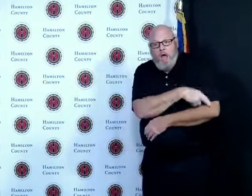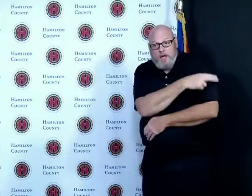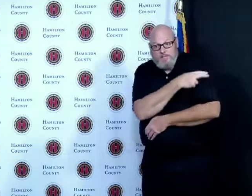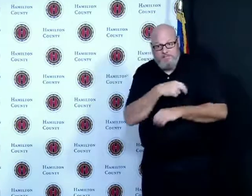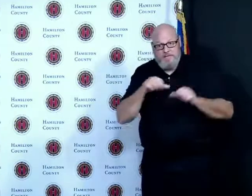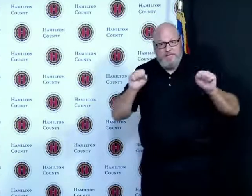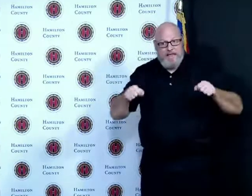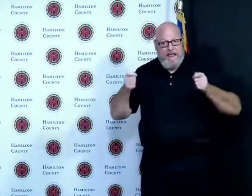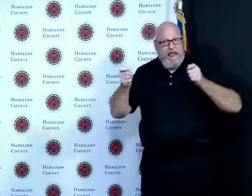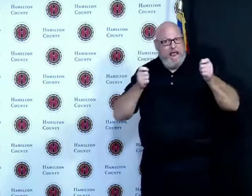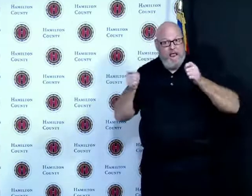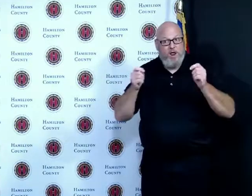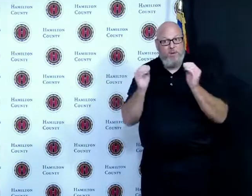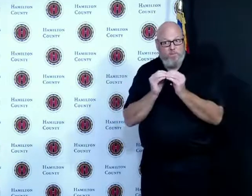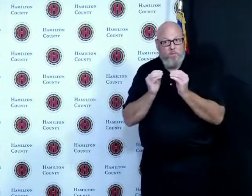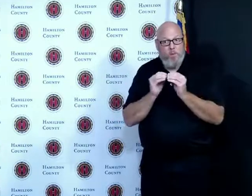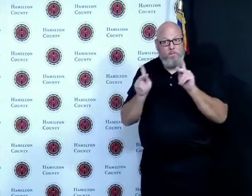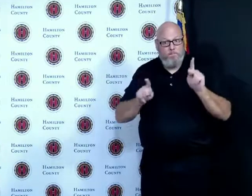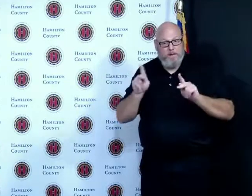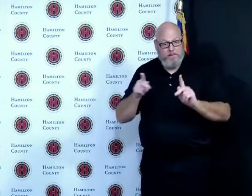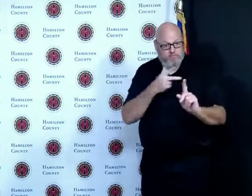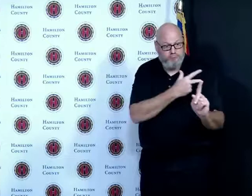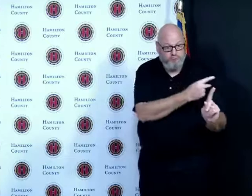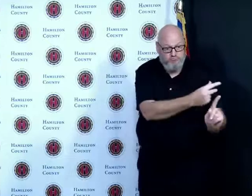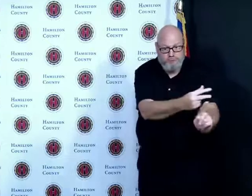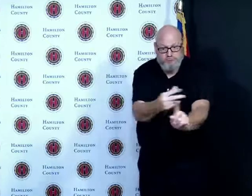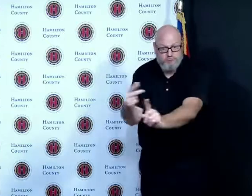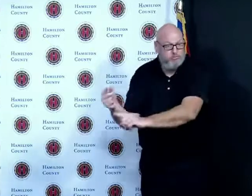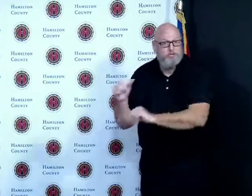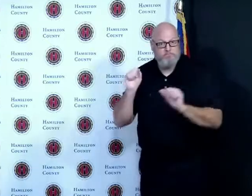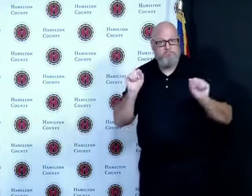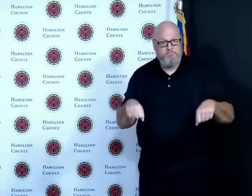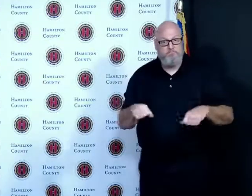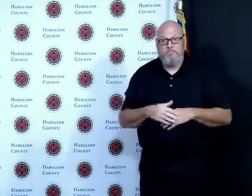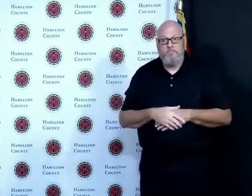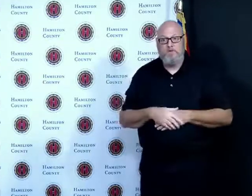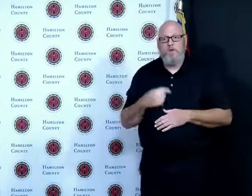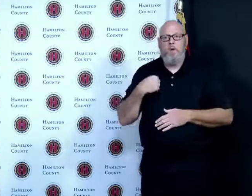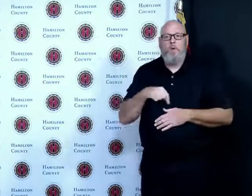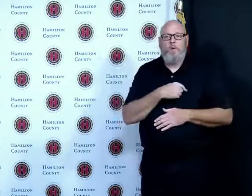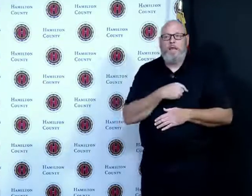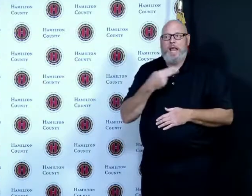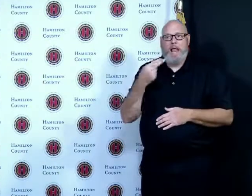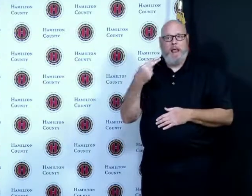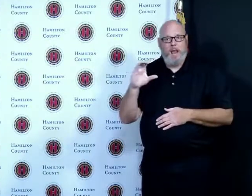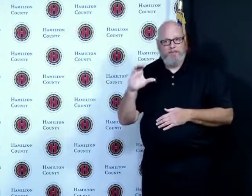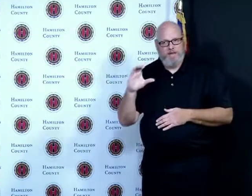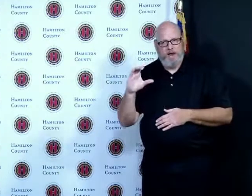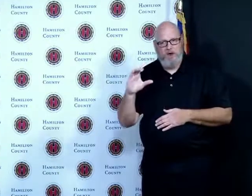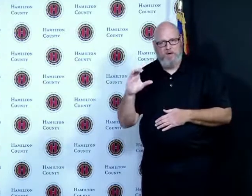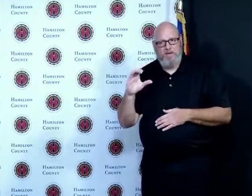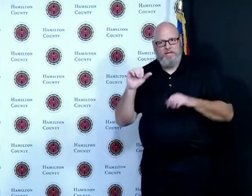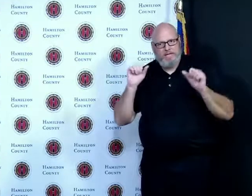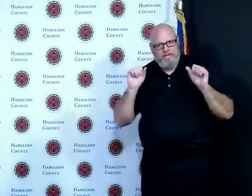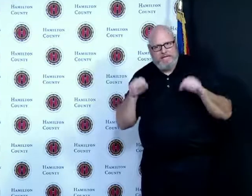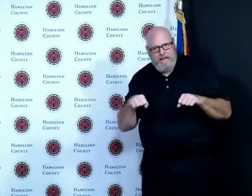and so we are set up right now anticipating an increase eventual increase in doses and are ready